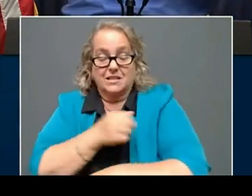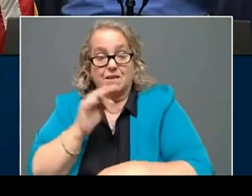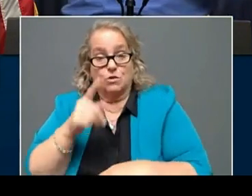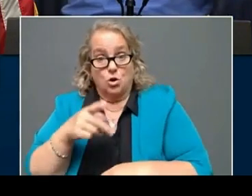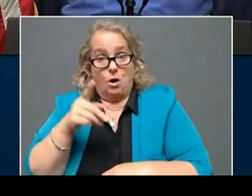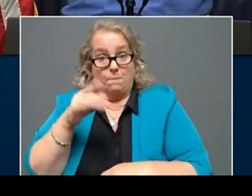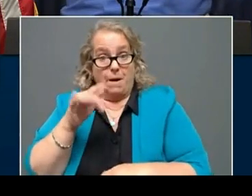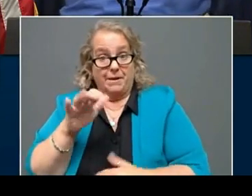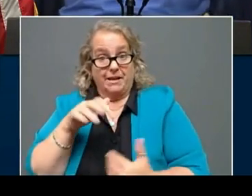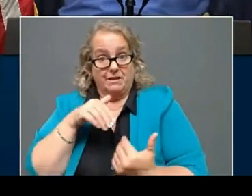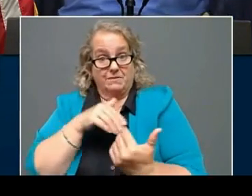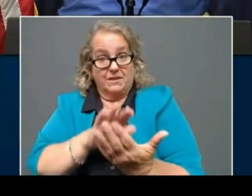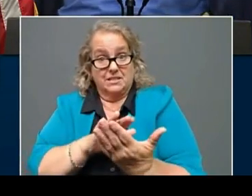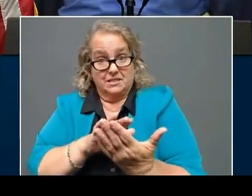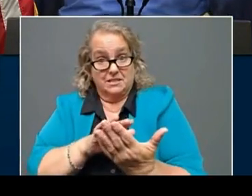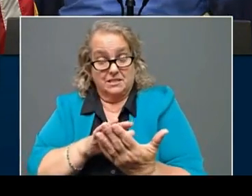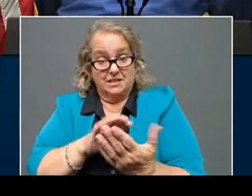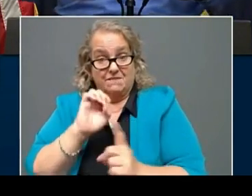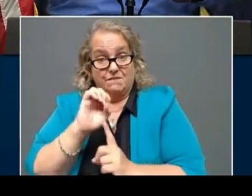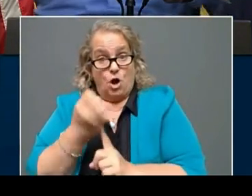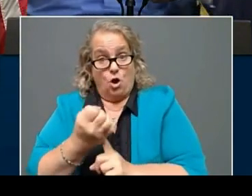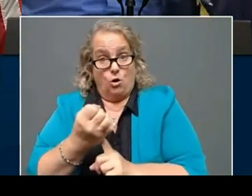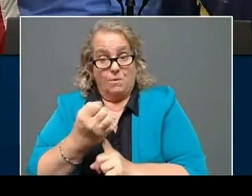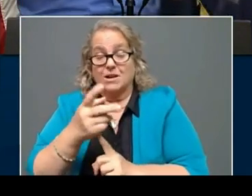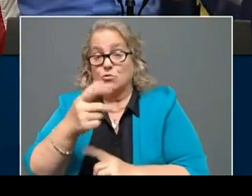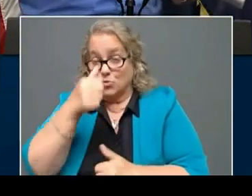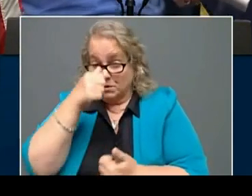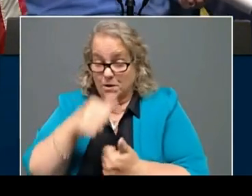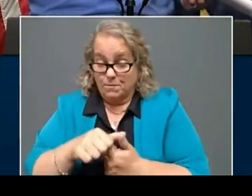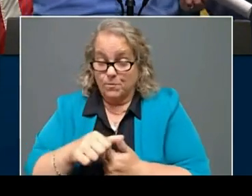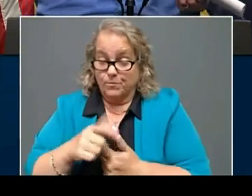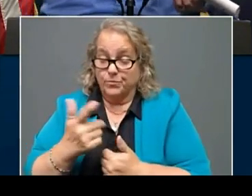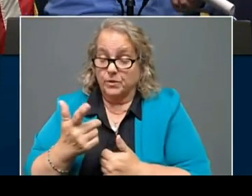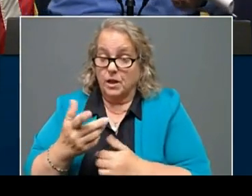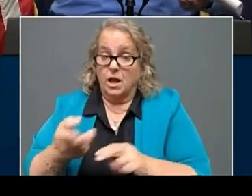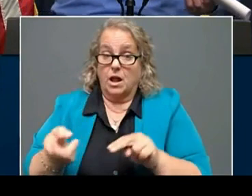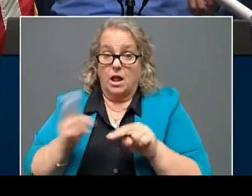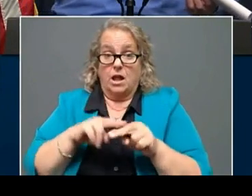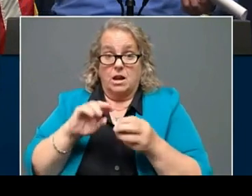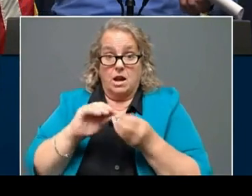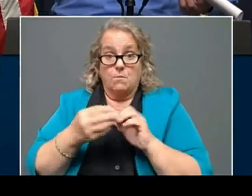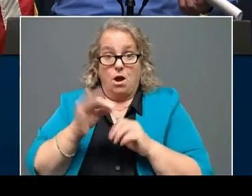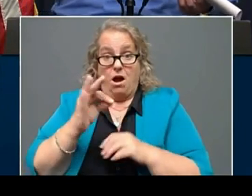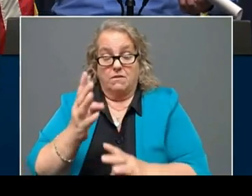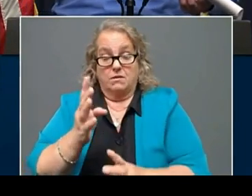this, it's about a volume of exposure. Right? So if you're ringing the register and you have hundreds of people come in front of you every day,